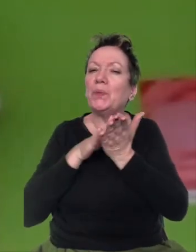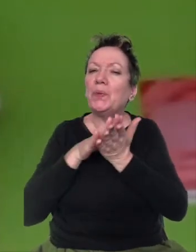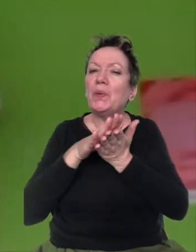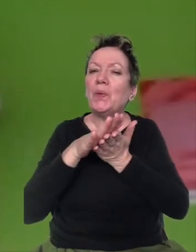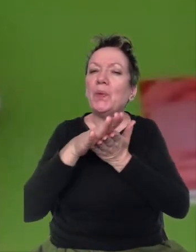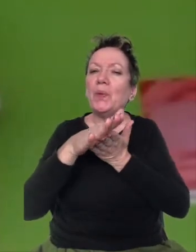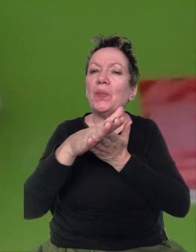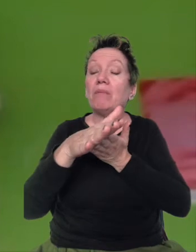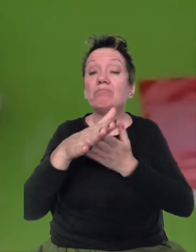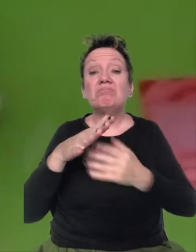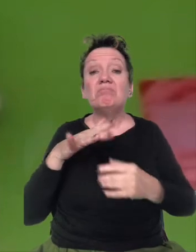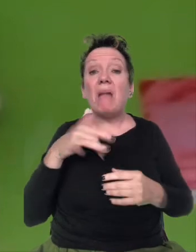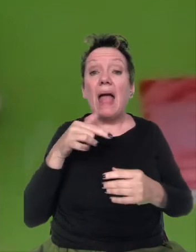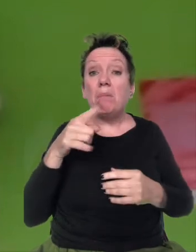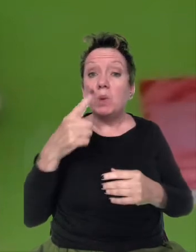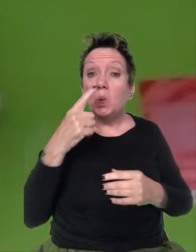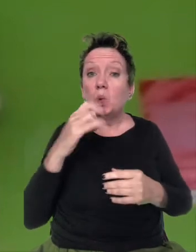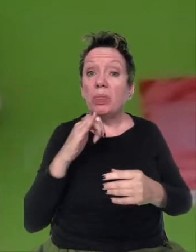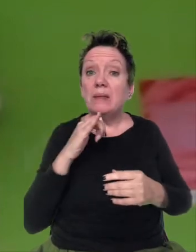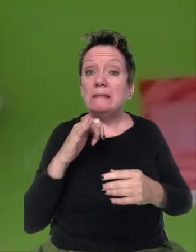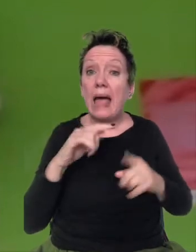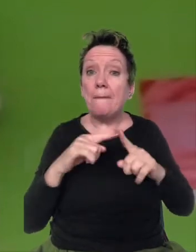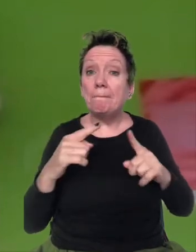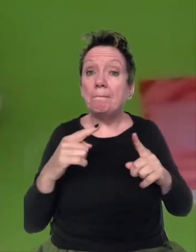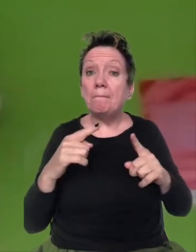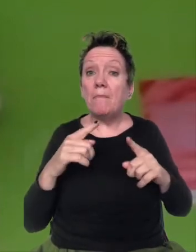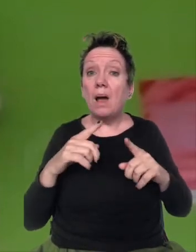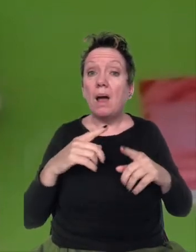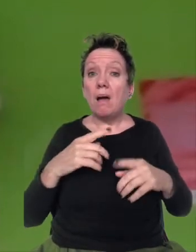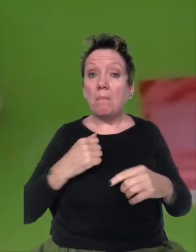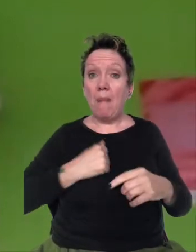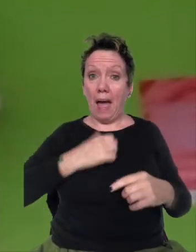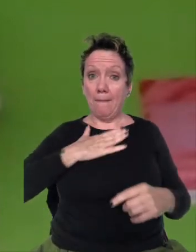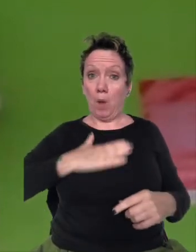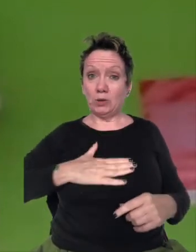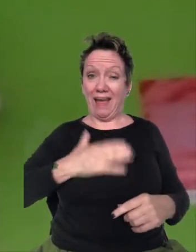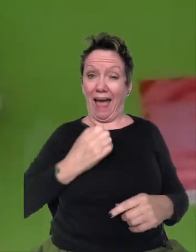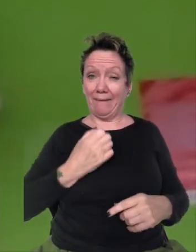Perhaps you could distill me release those two people trapped, one of the